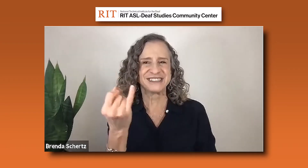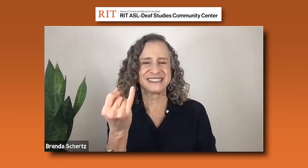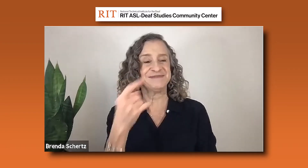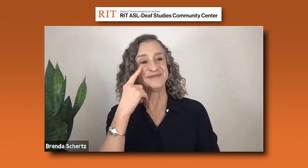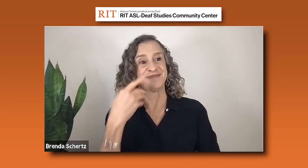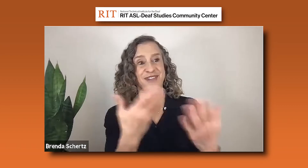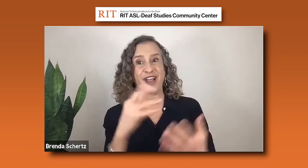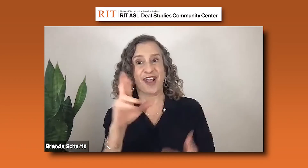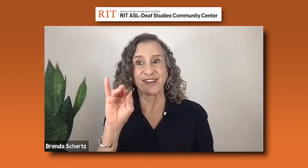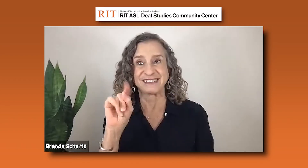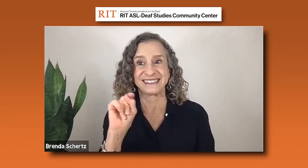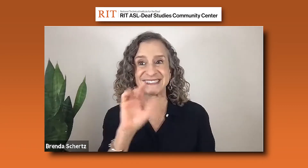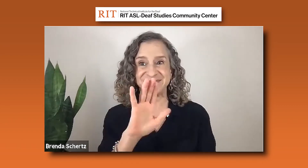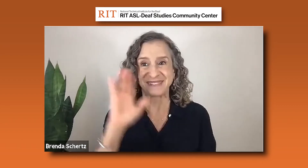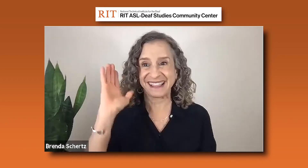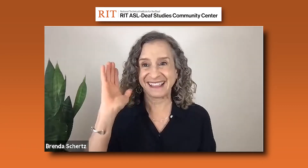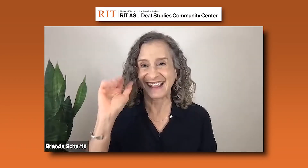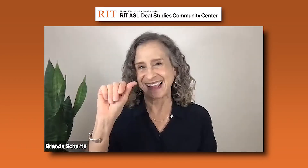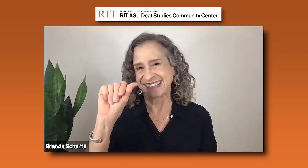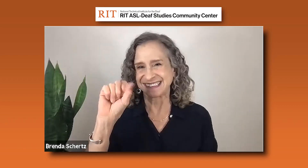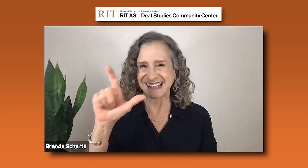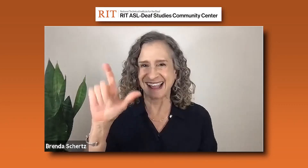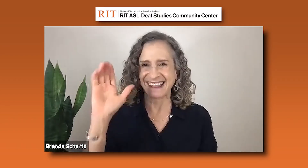to our ASL lecture series.